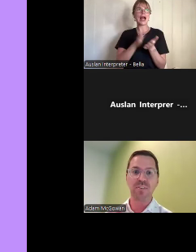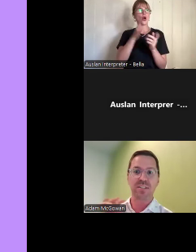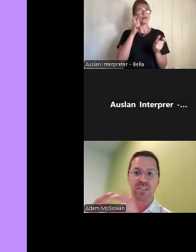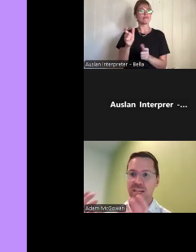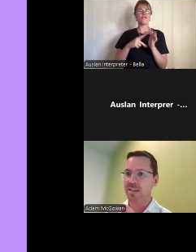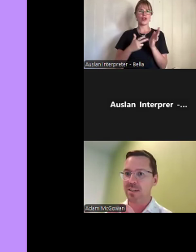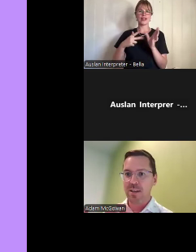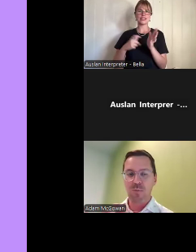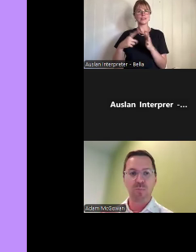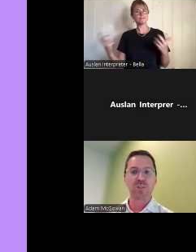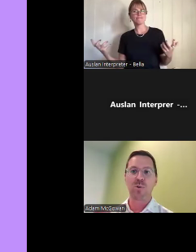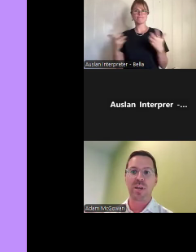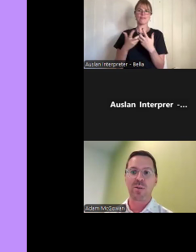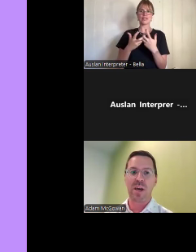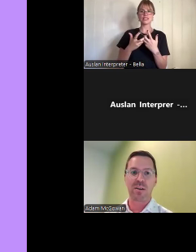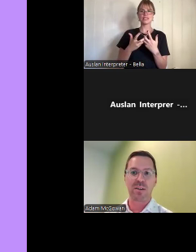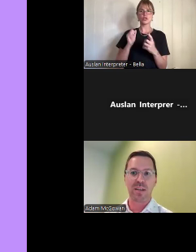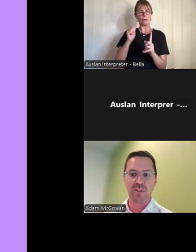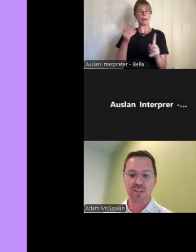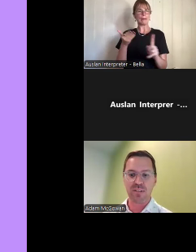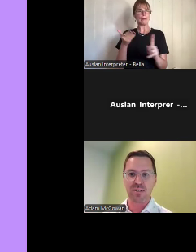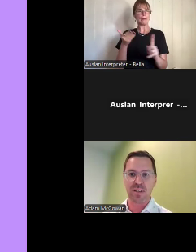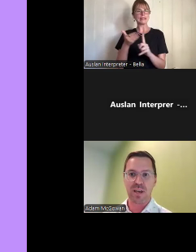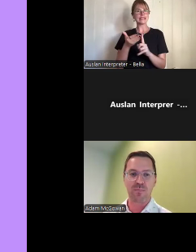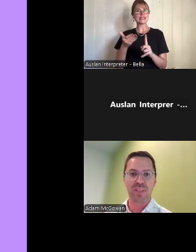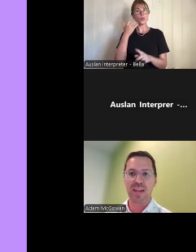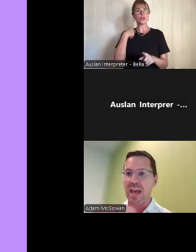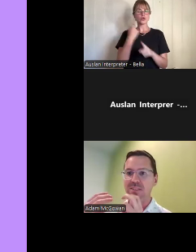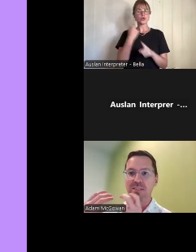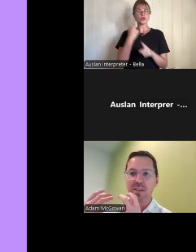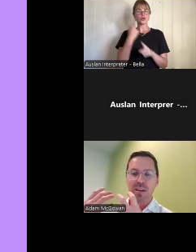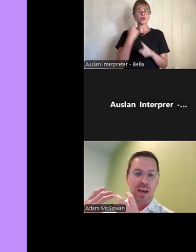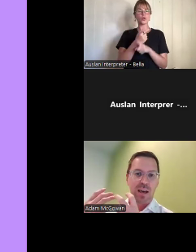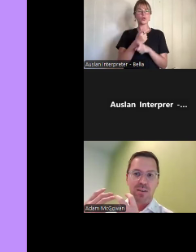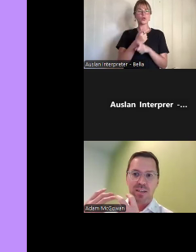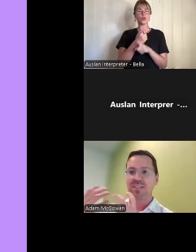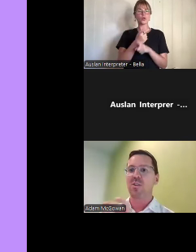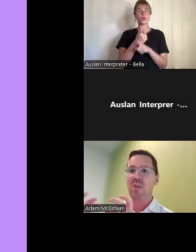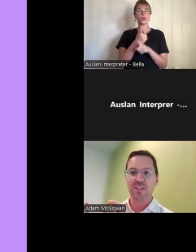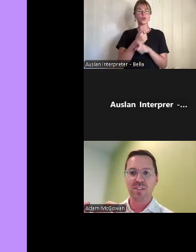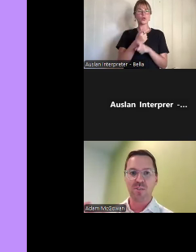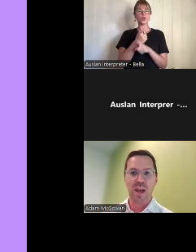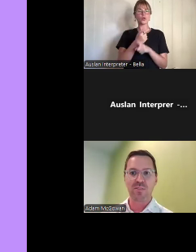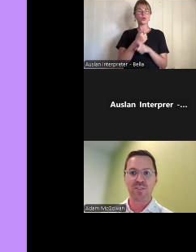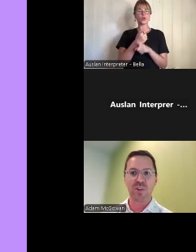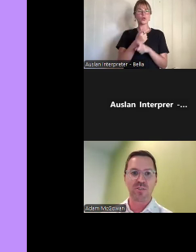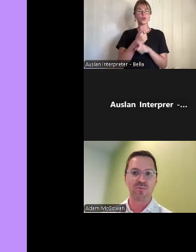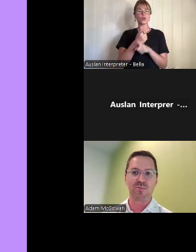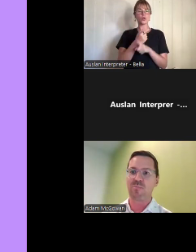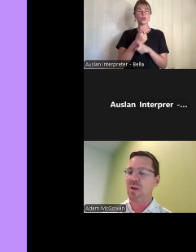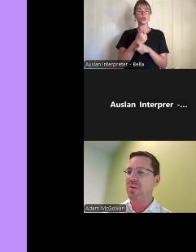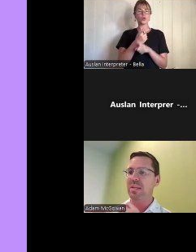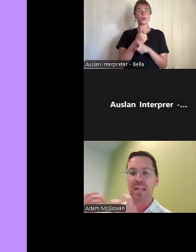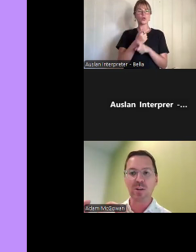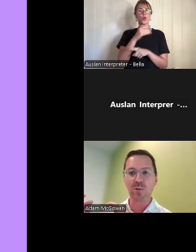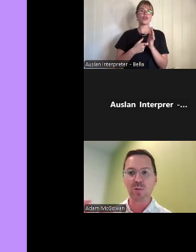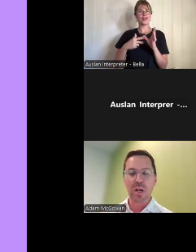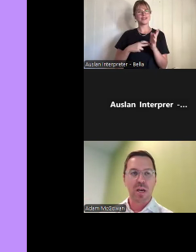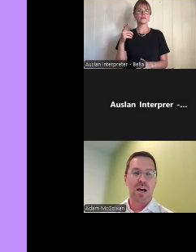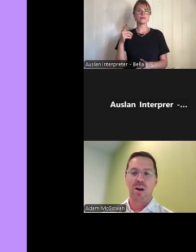Obviously when we're talking about governance that has considerations around certain maybe legal